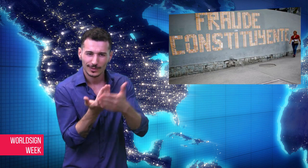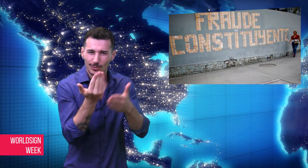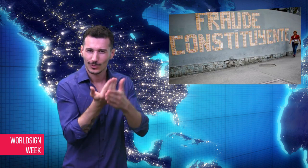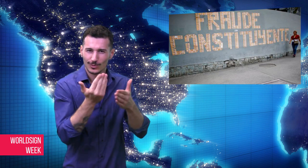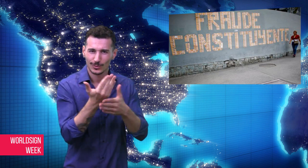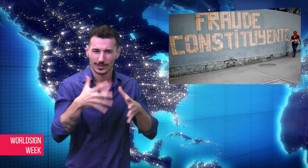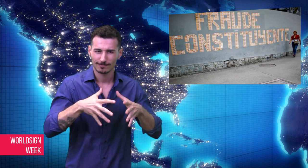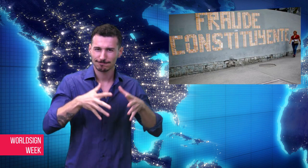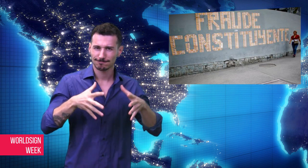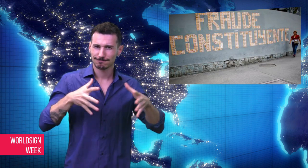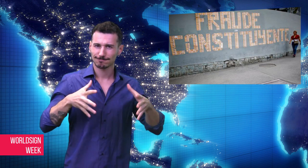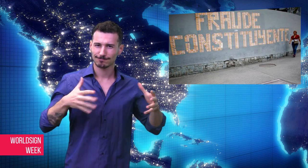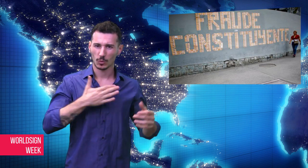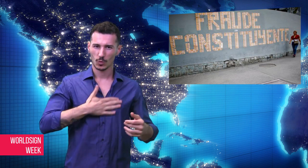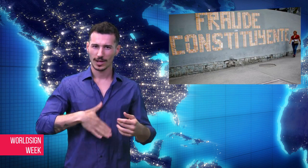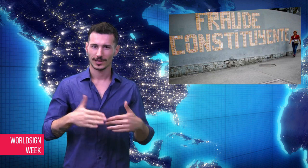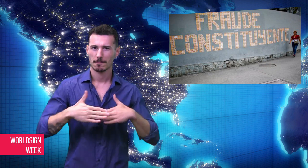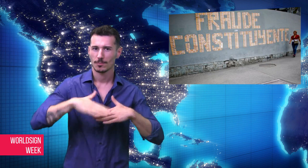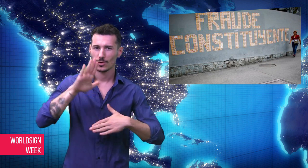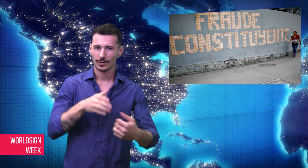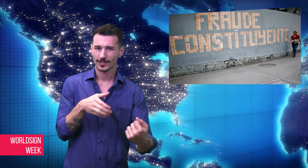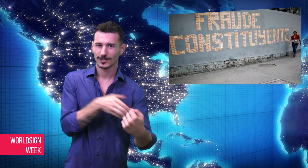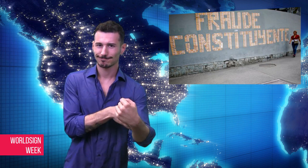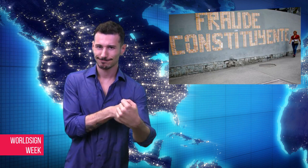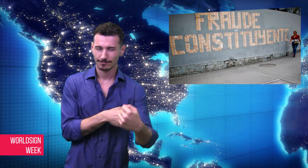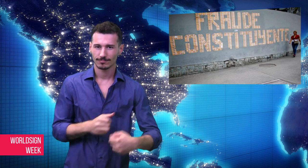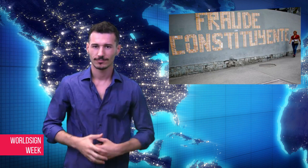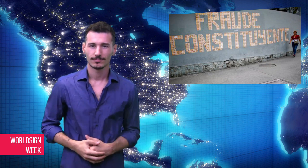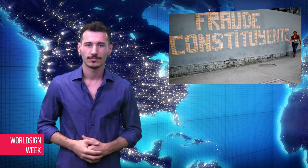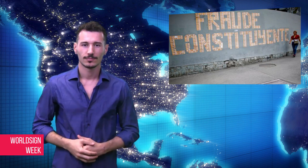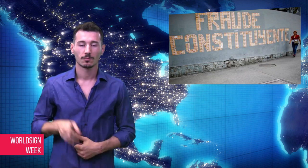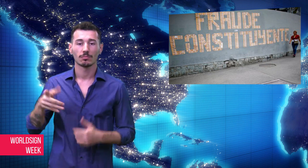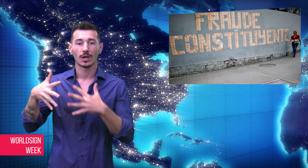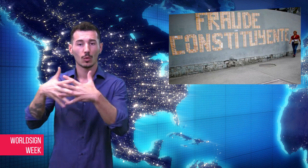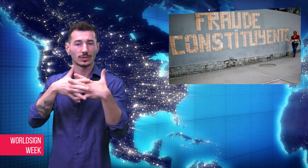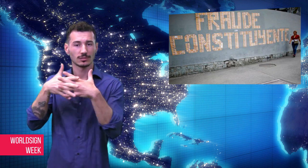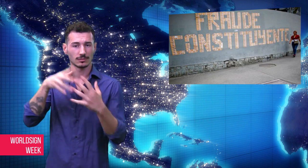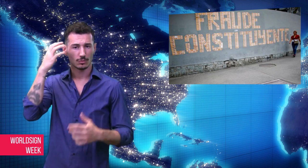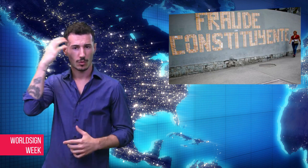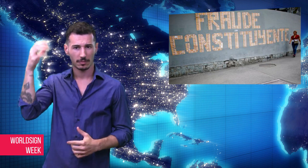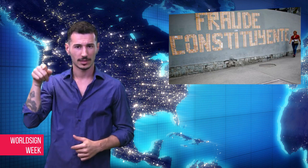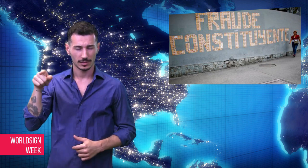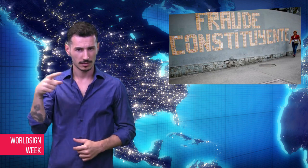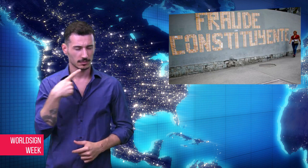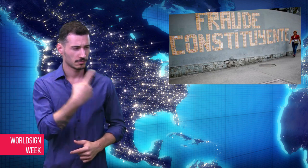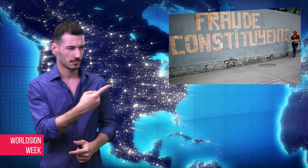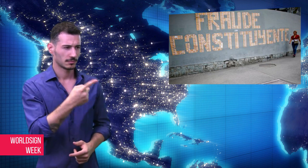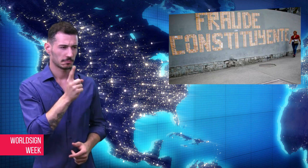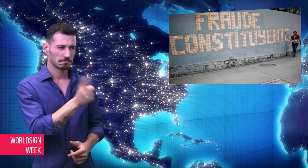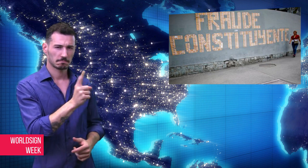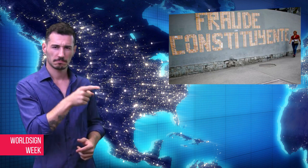increase their authoritarian rule. The U.S. government called the vote a